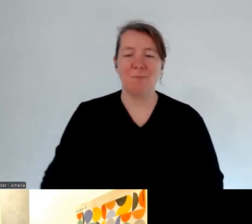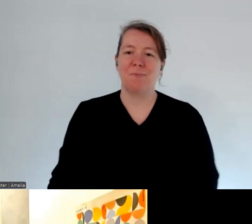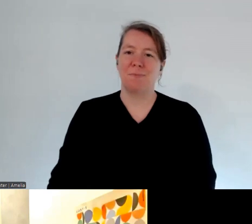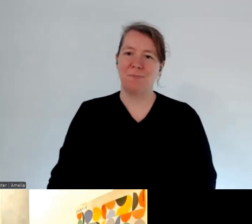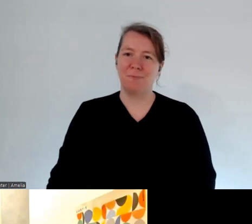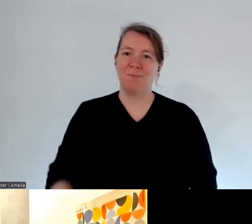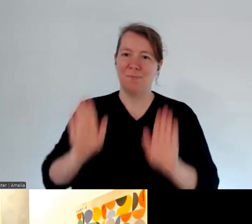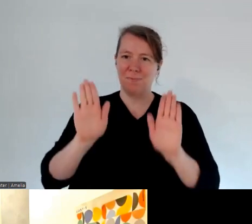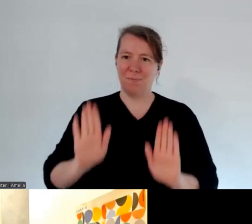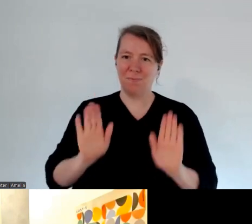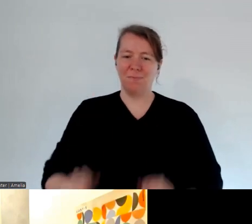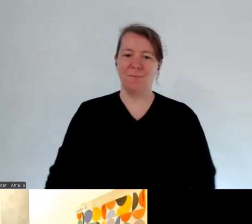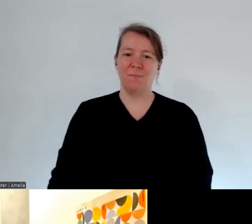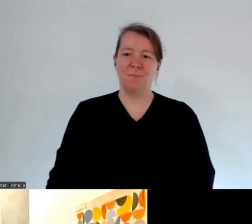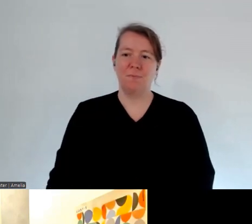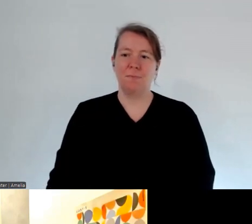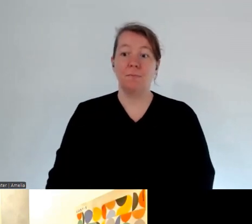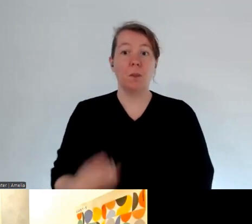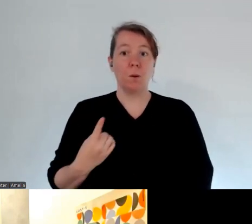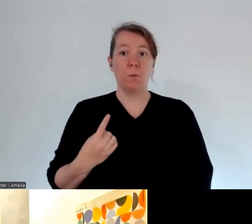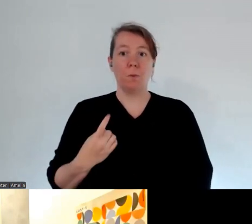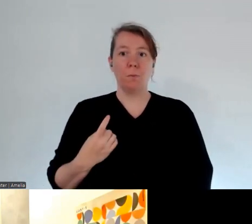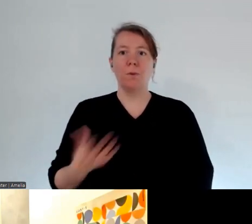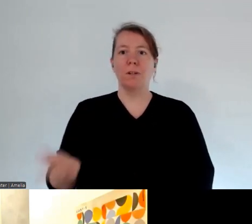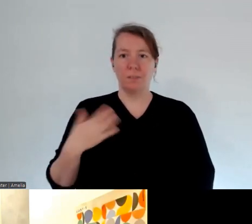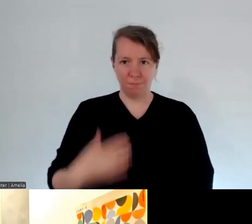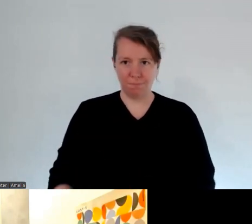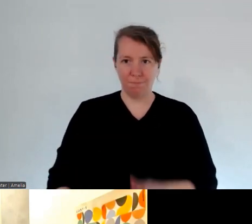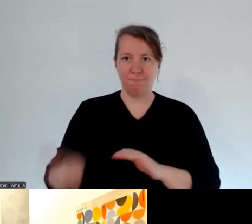(Eva Lu) Yeah, uh, we have another question, which is from Derek.